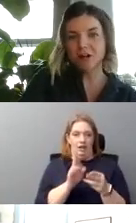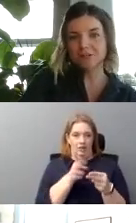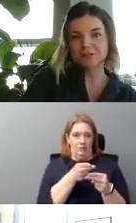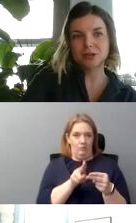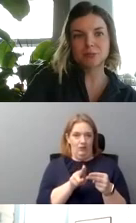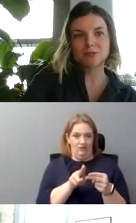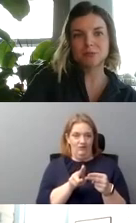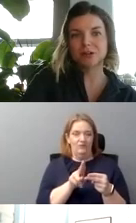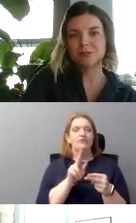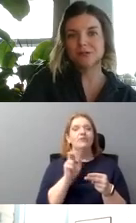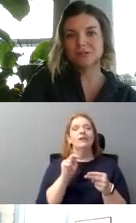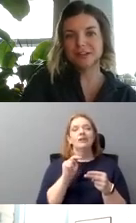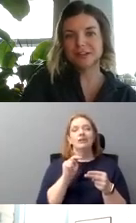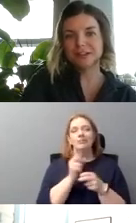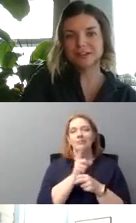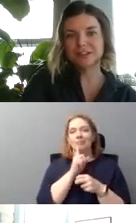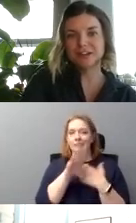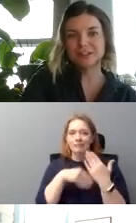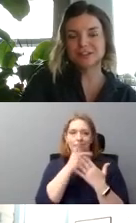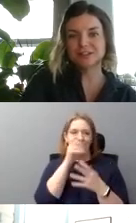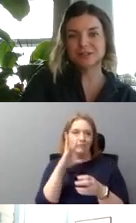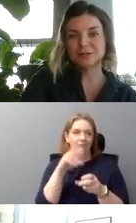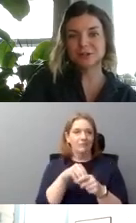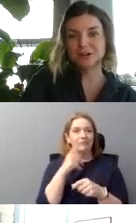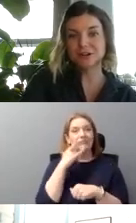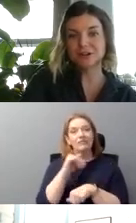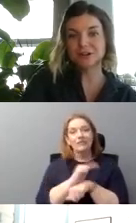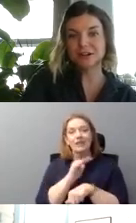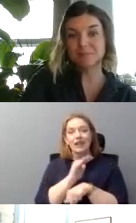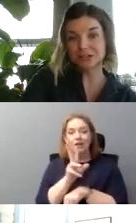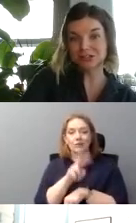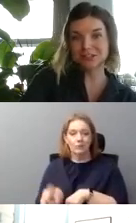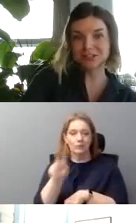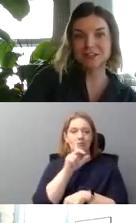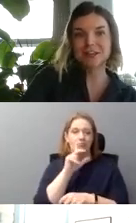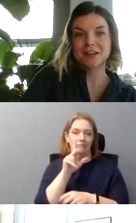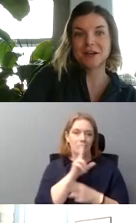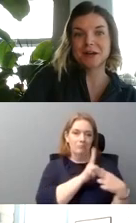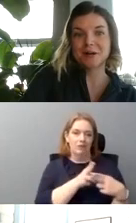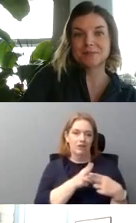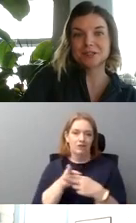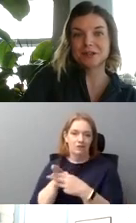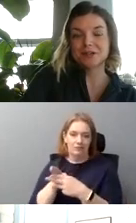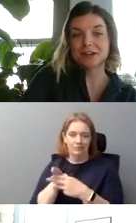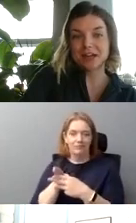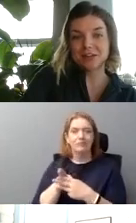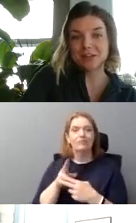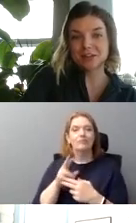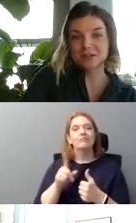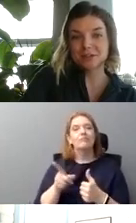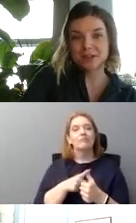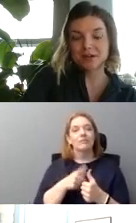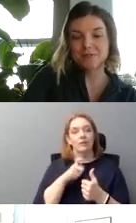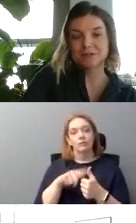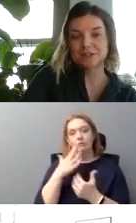all of the people who played a role in tonight's tour are mentioned. So again, thank you Sam for